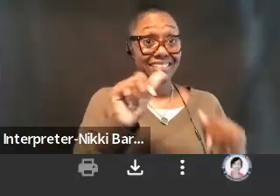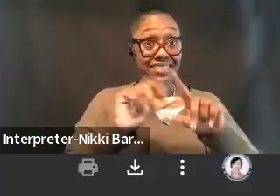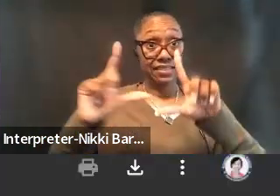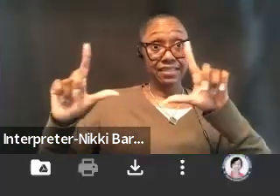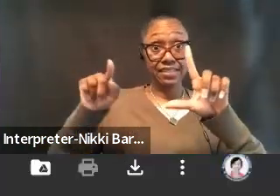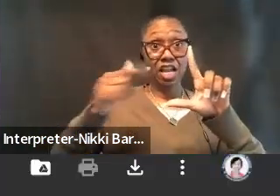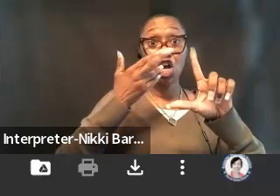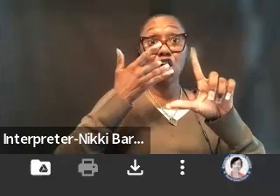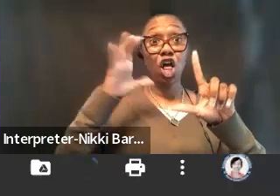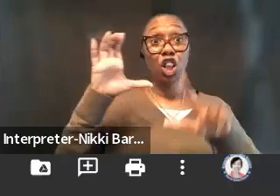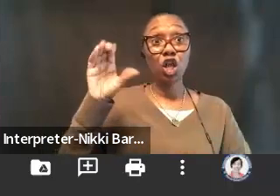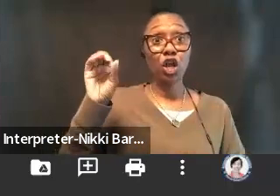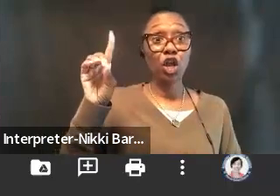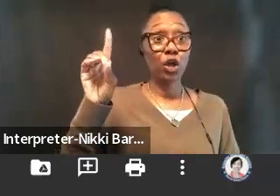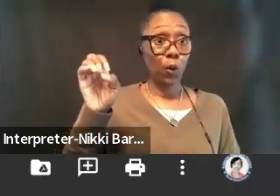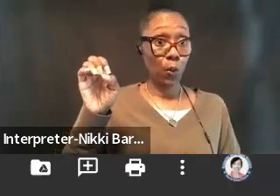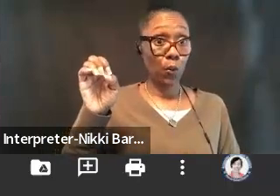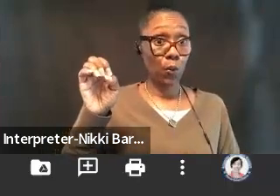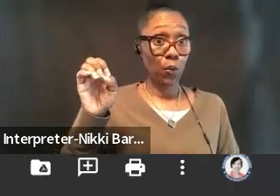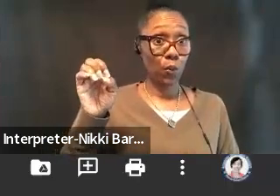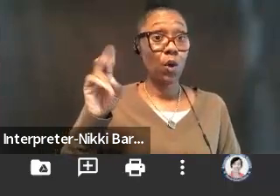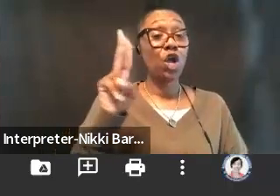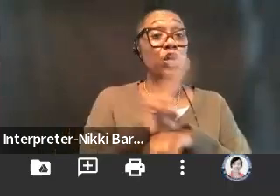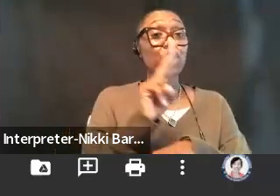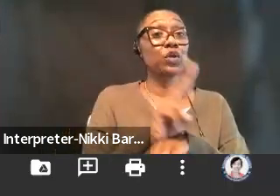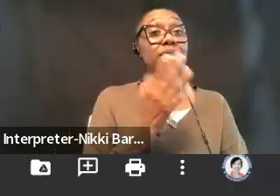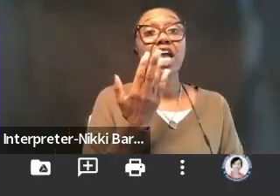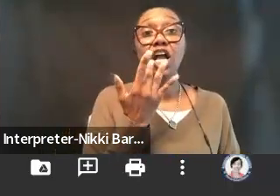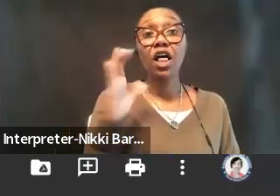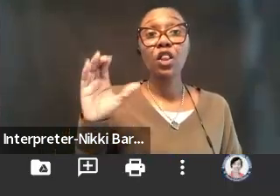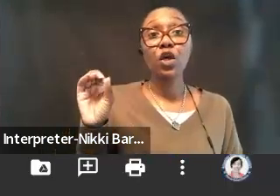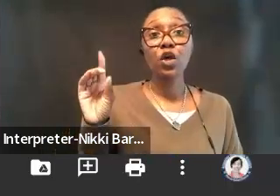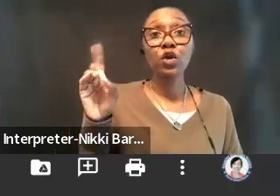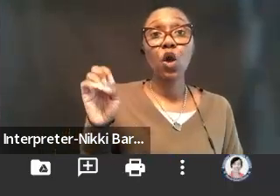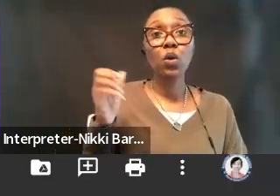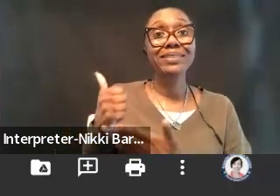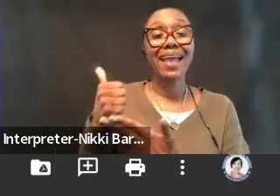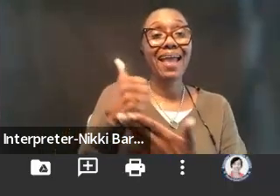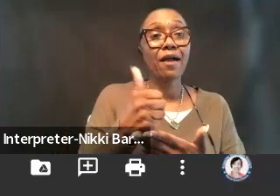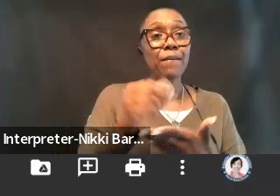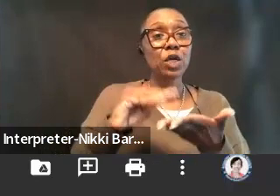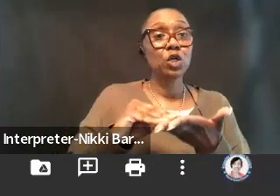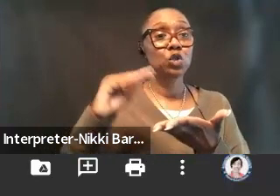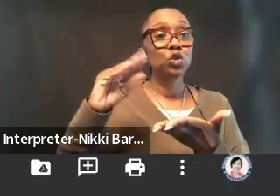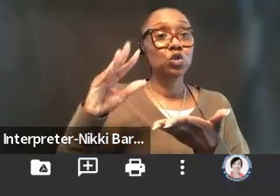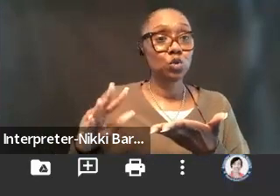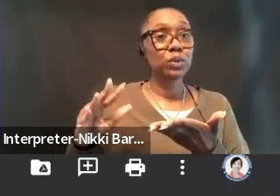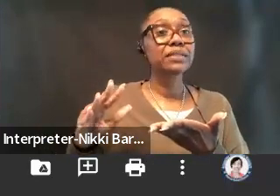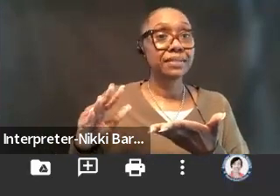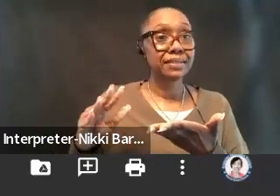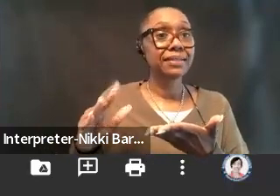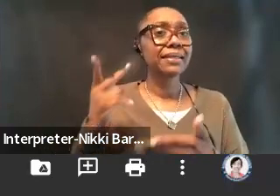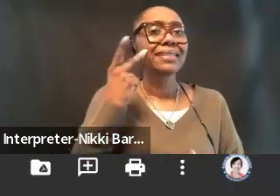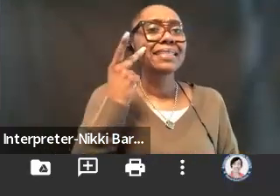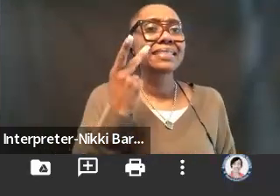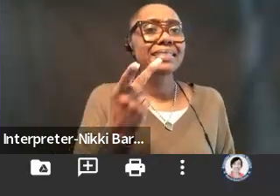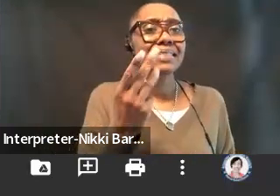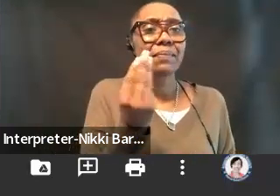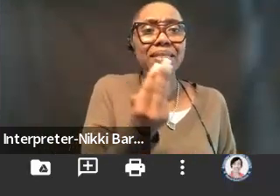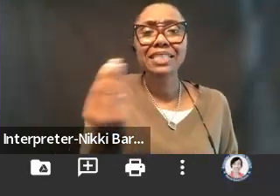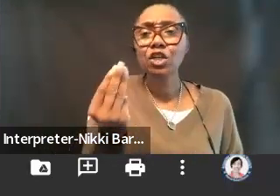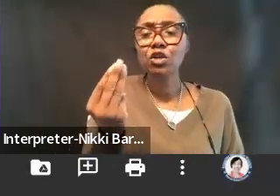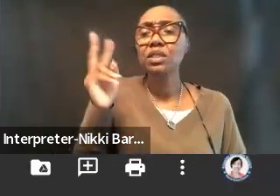Of color coding. And using color coding to help students. Inter you know just see see materials in a different way.